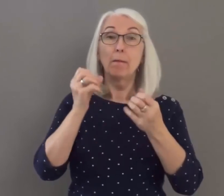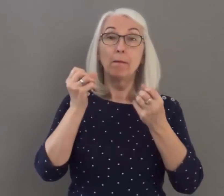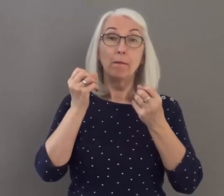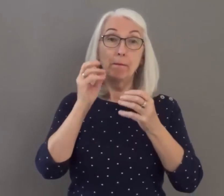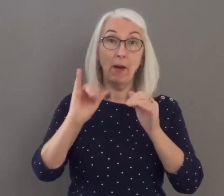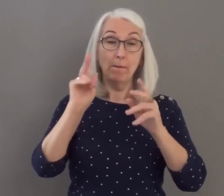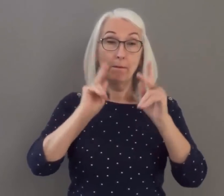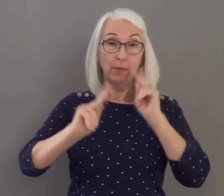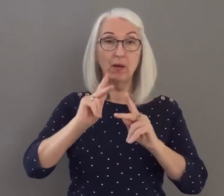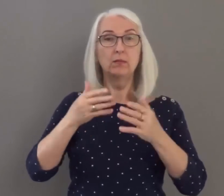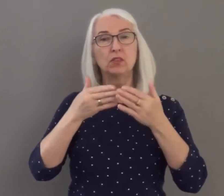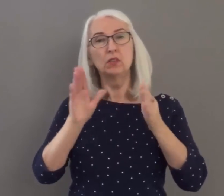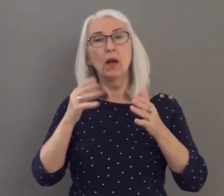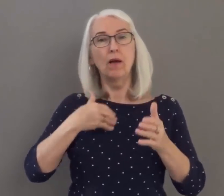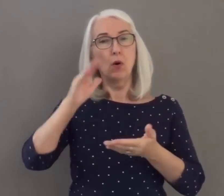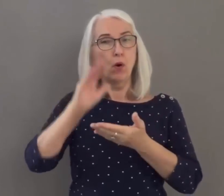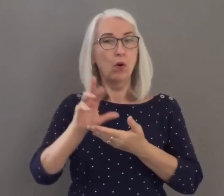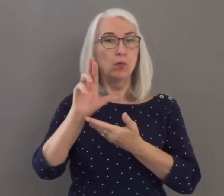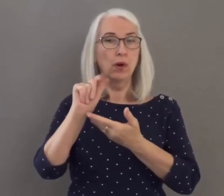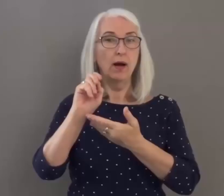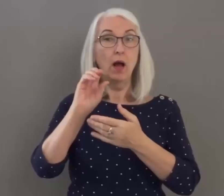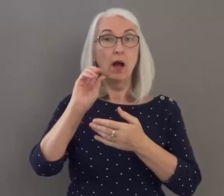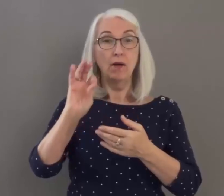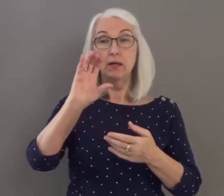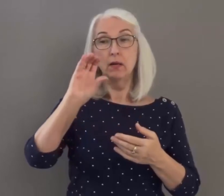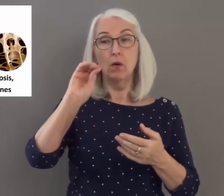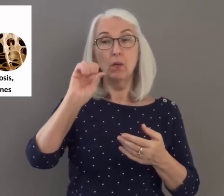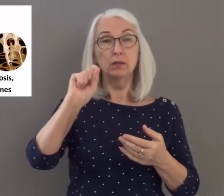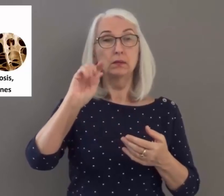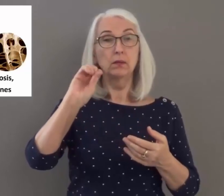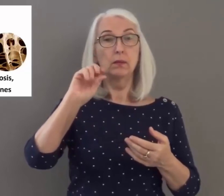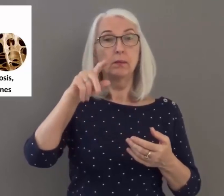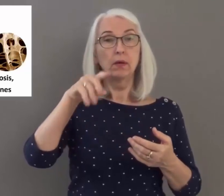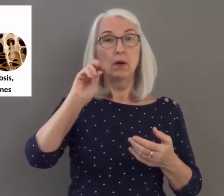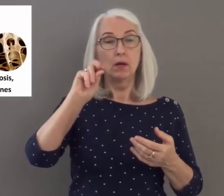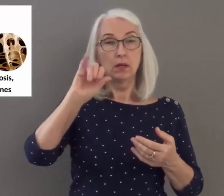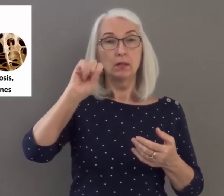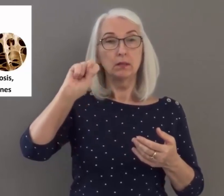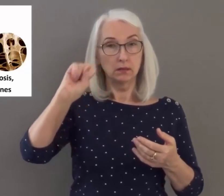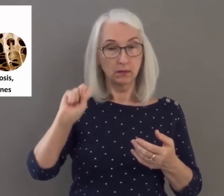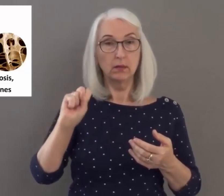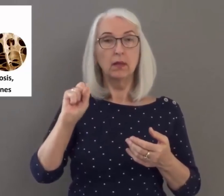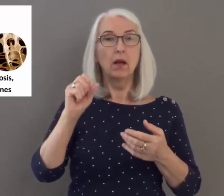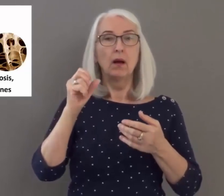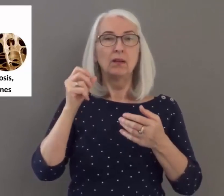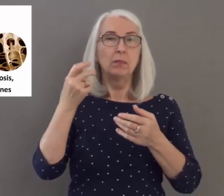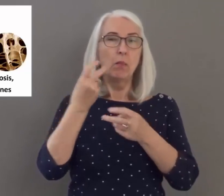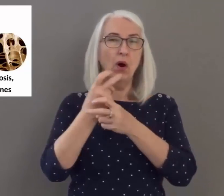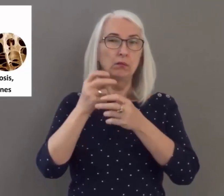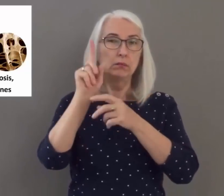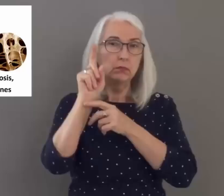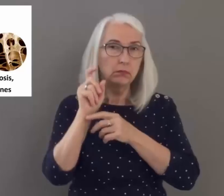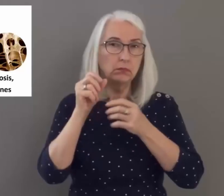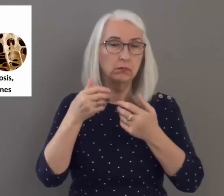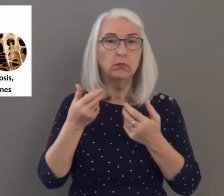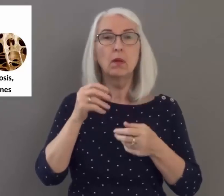However, these people generally have low rates of osteoporosis.